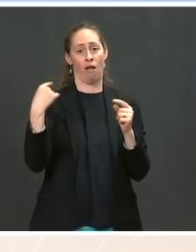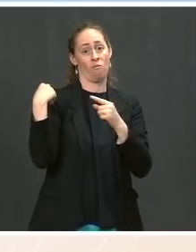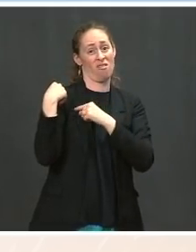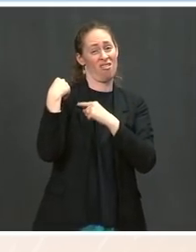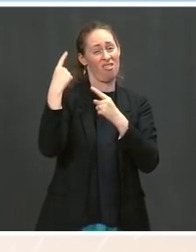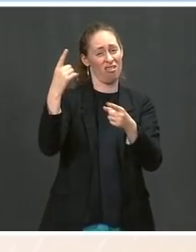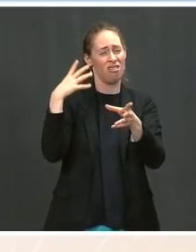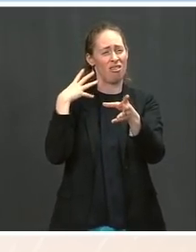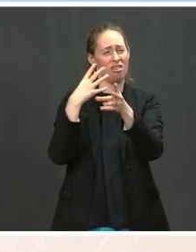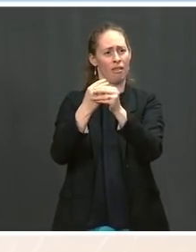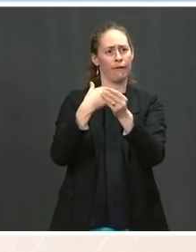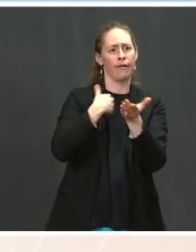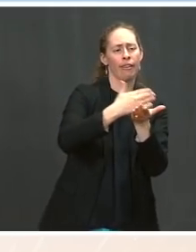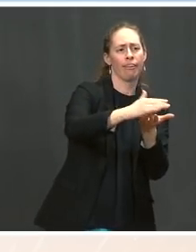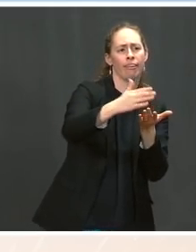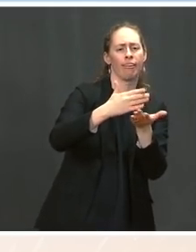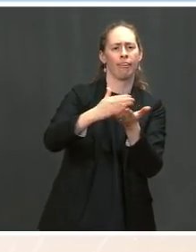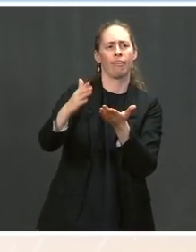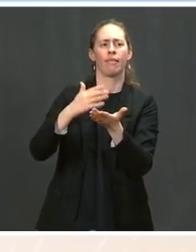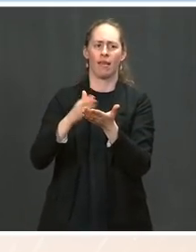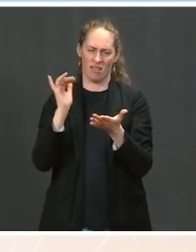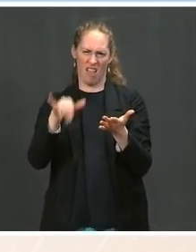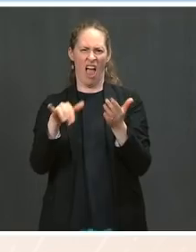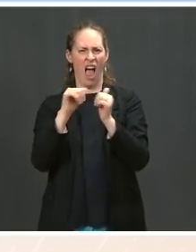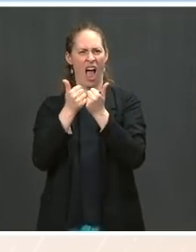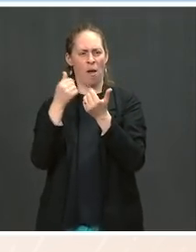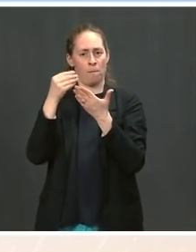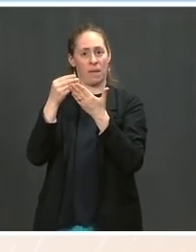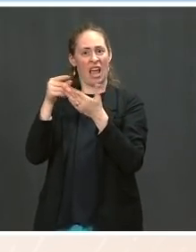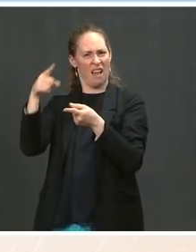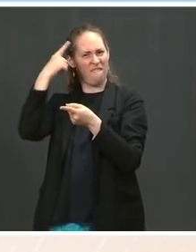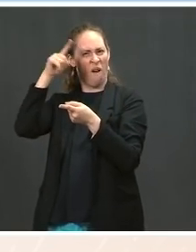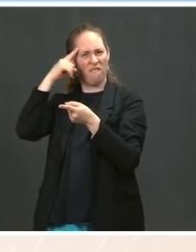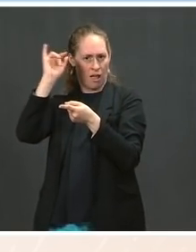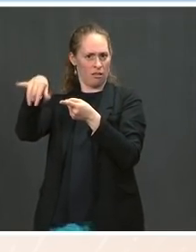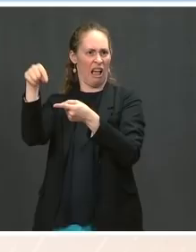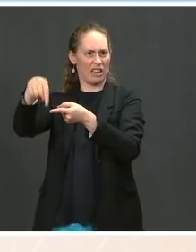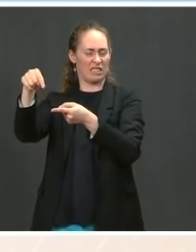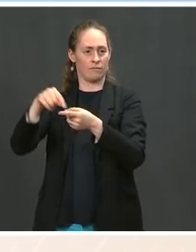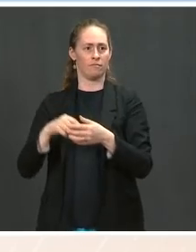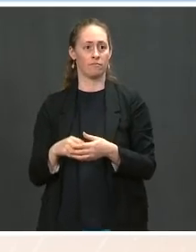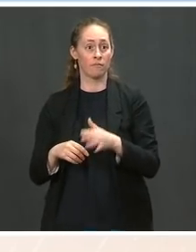That's how these fundings are used in communities. The Press: You talk about equity -- if I may interrupt. How is it equity,